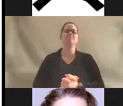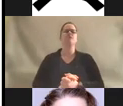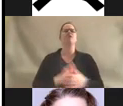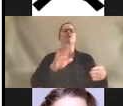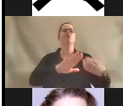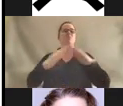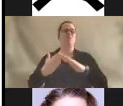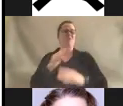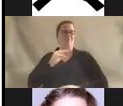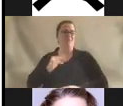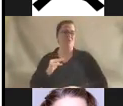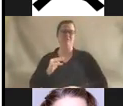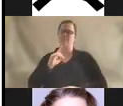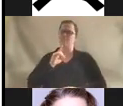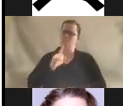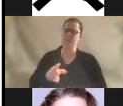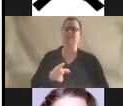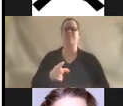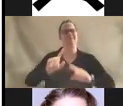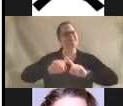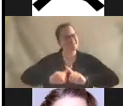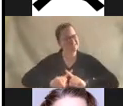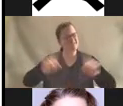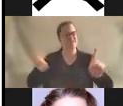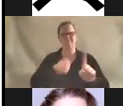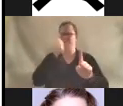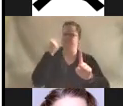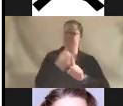can make a huge difference in the landscape of health